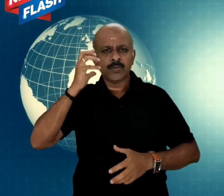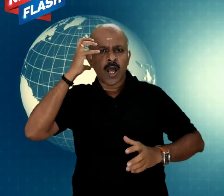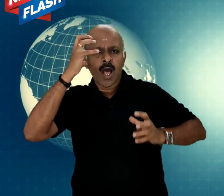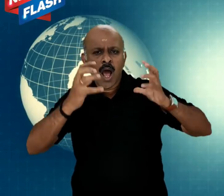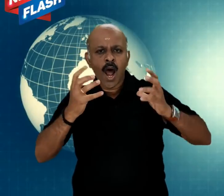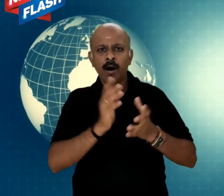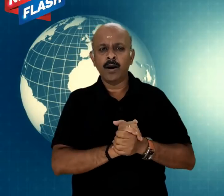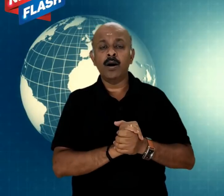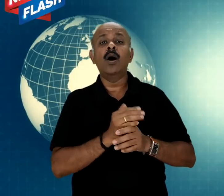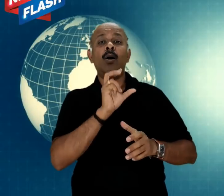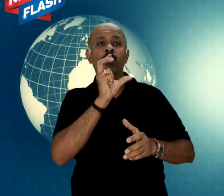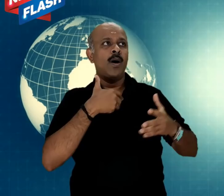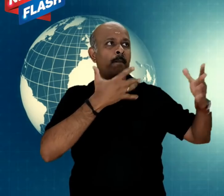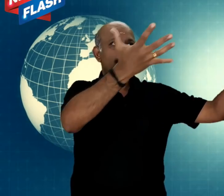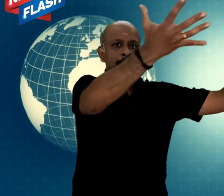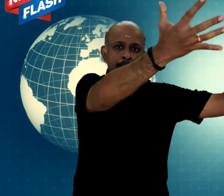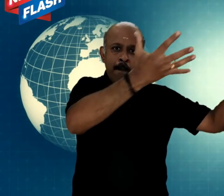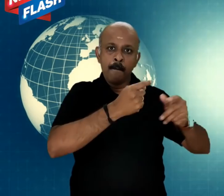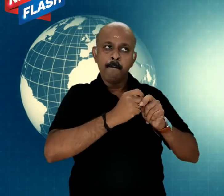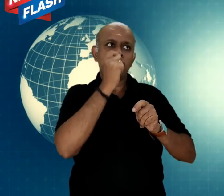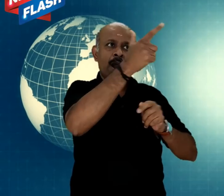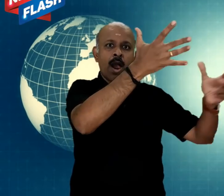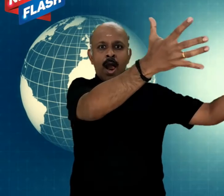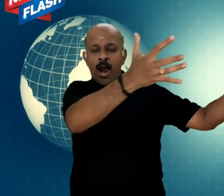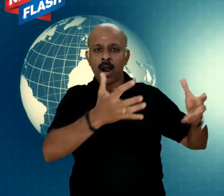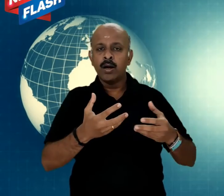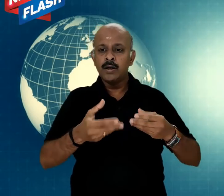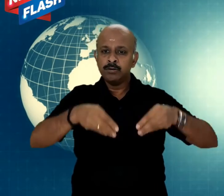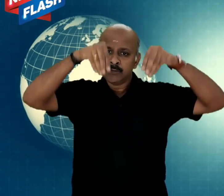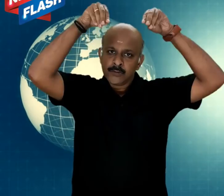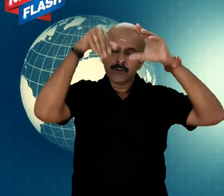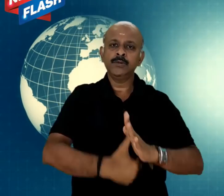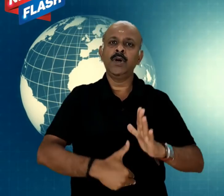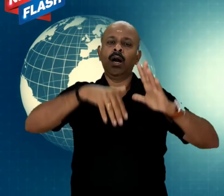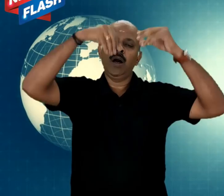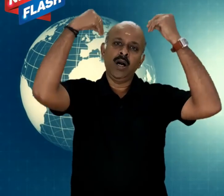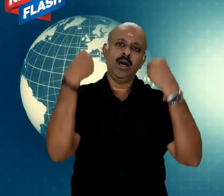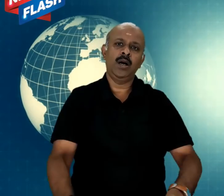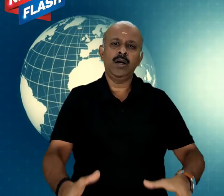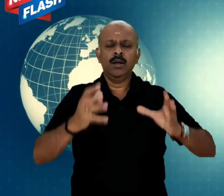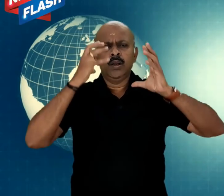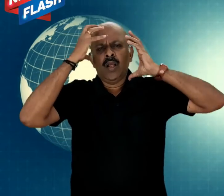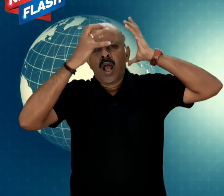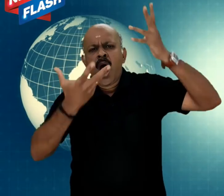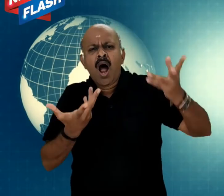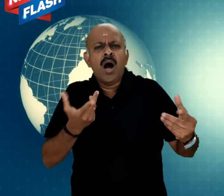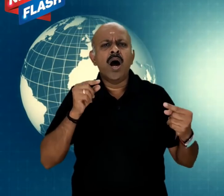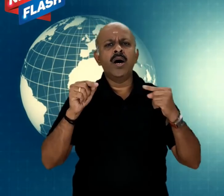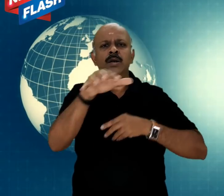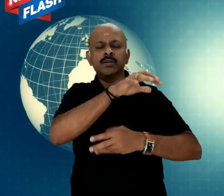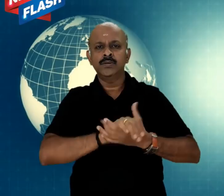But now the 14 year old boy feels sad because during the pandemic he didn't get enough income